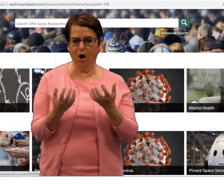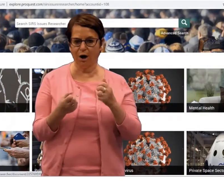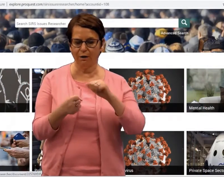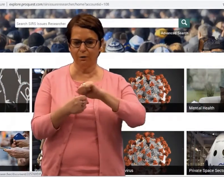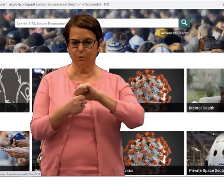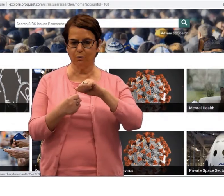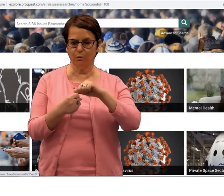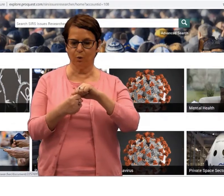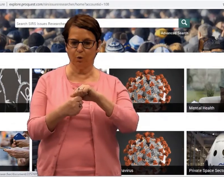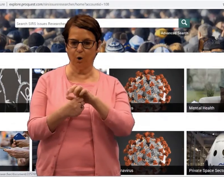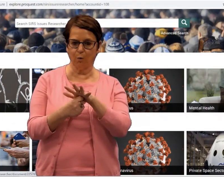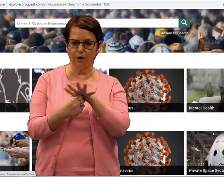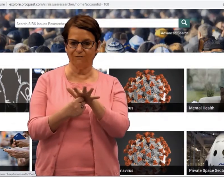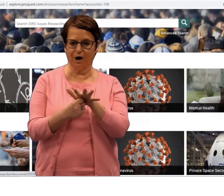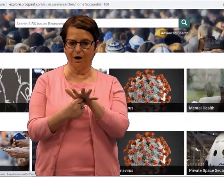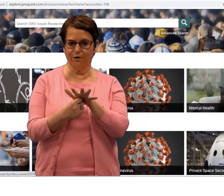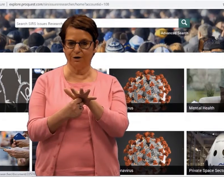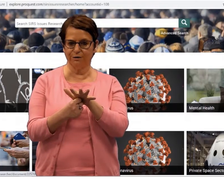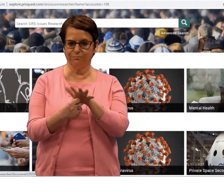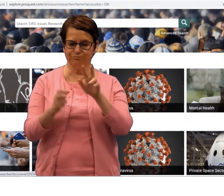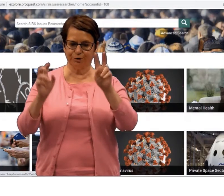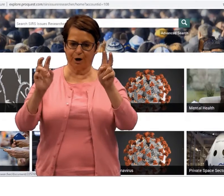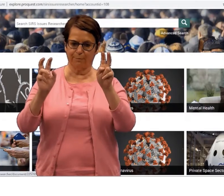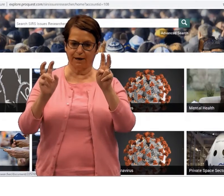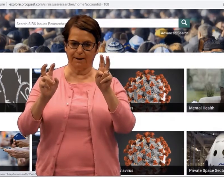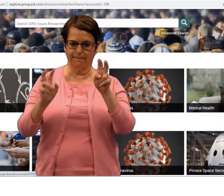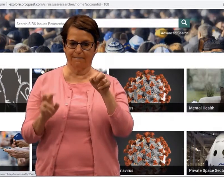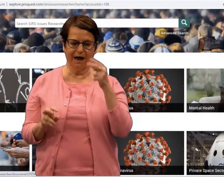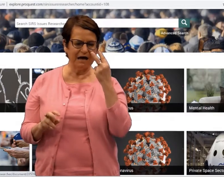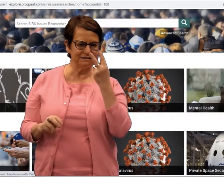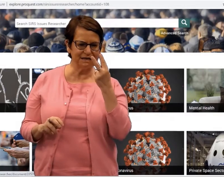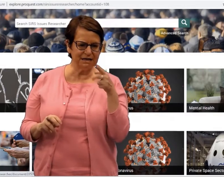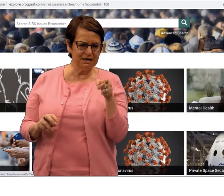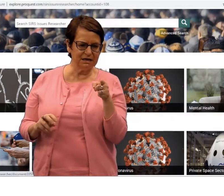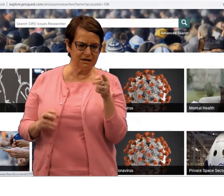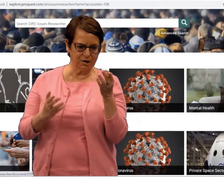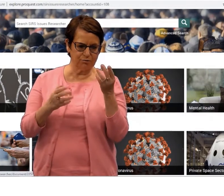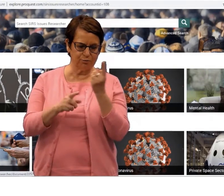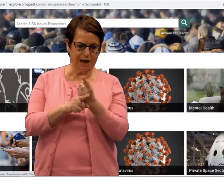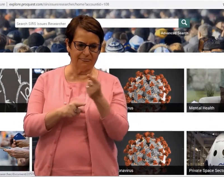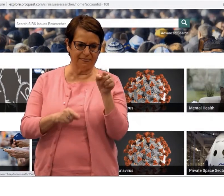Suppose I want to study the coronavirus topic.